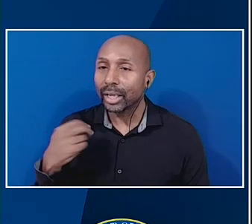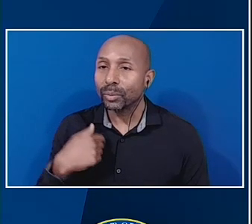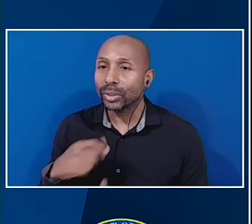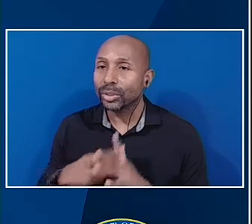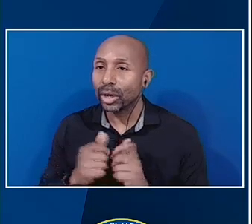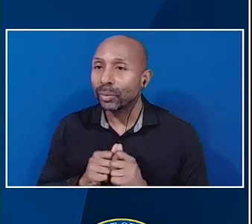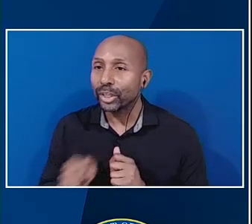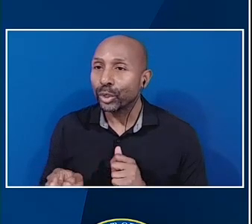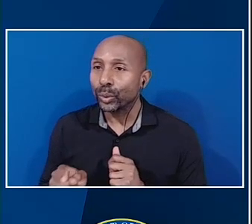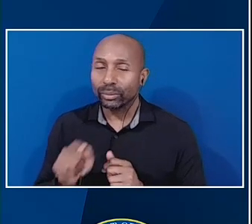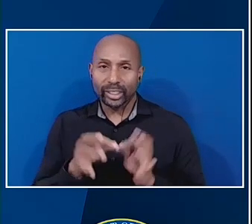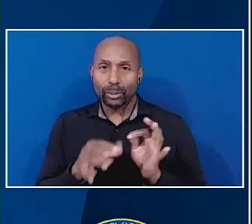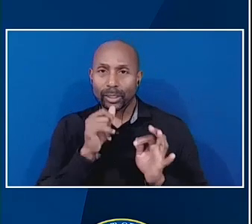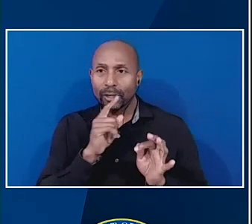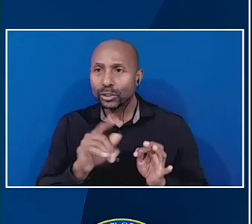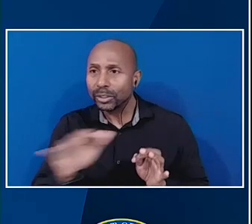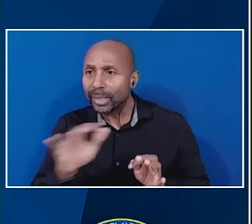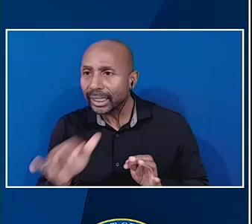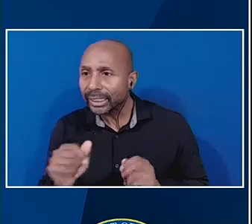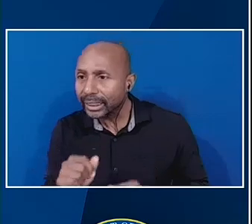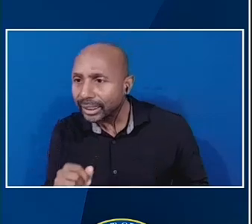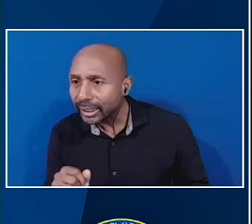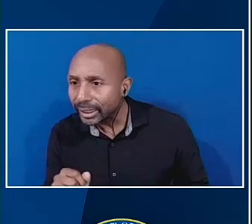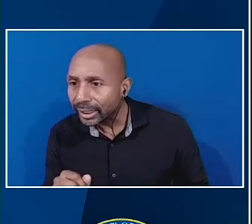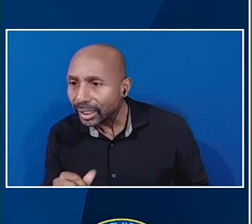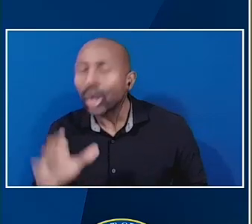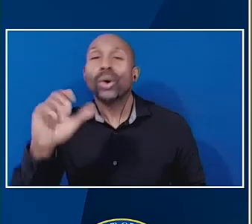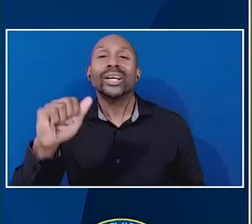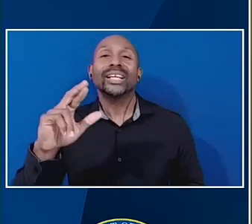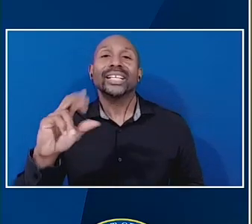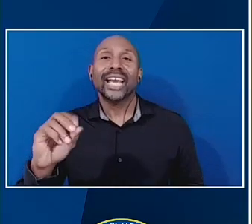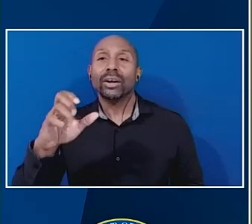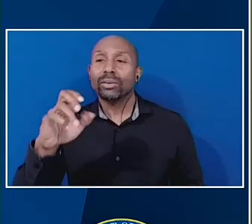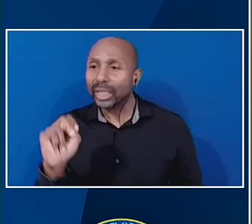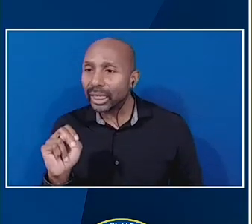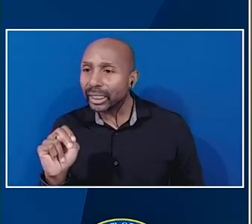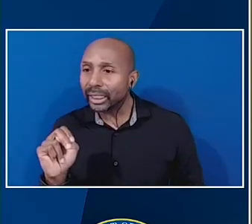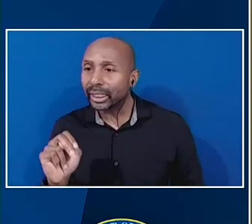Herman. Oh, thank you so much. I just wanted to remind everyone the provision that we were